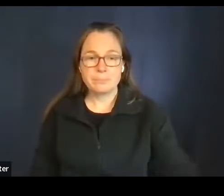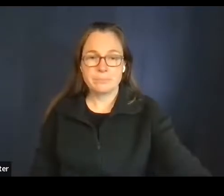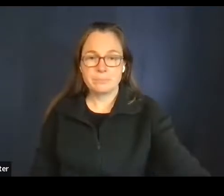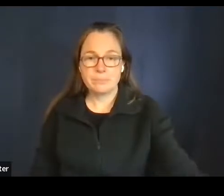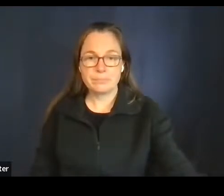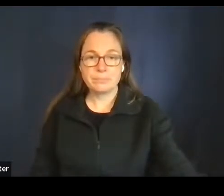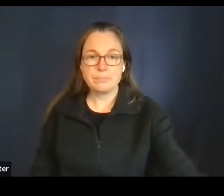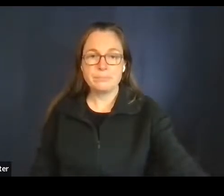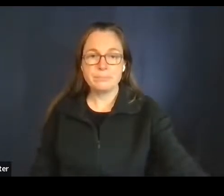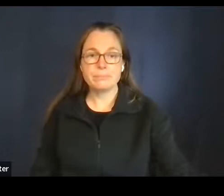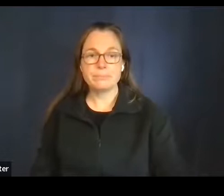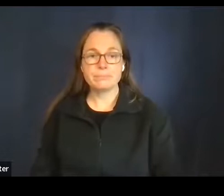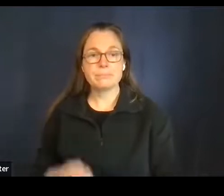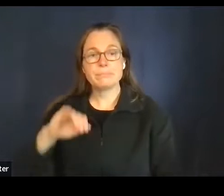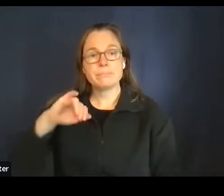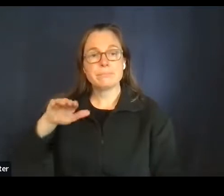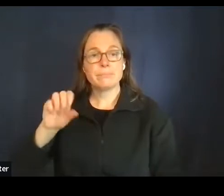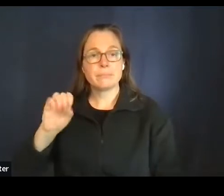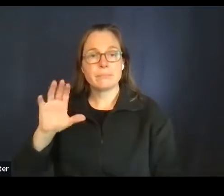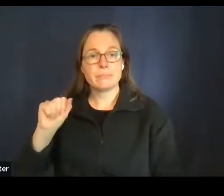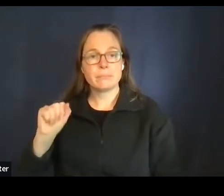Good afternoon, everybody. My name is Jessica Kinard. I'm the city's budget director.